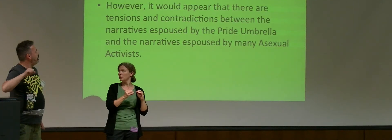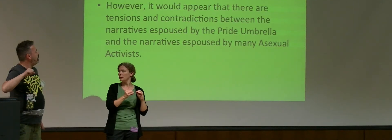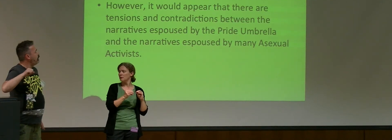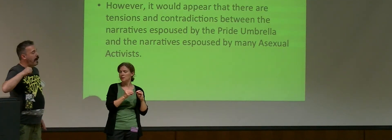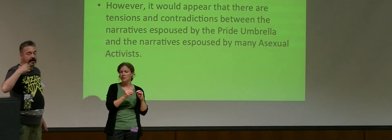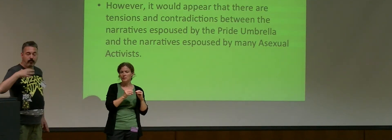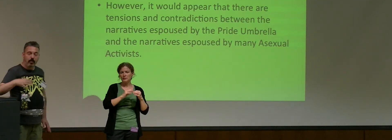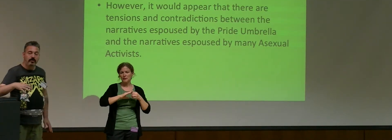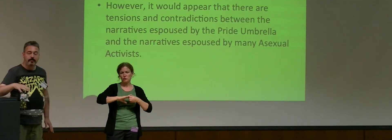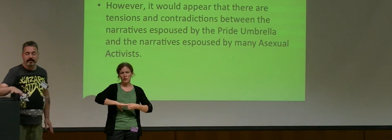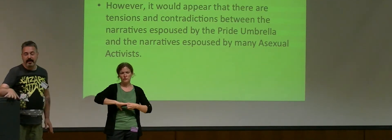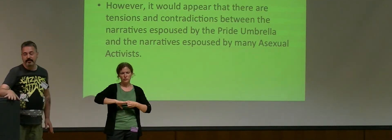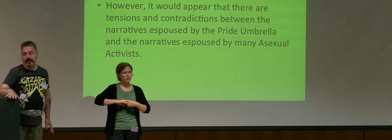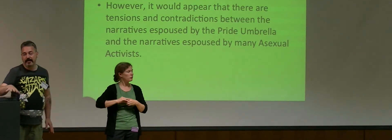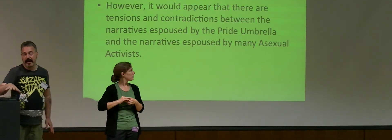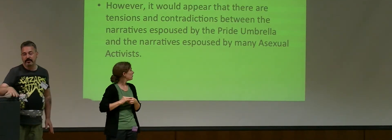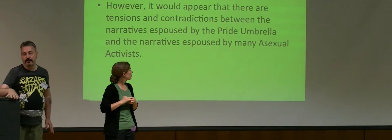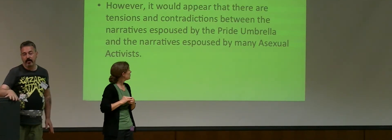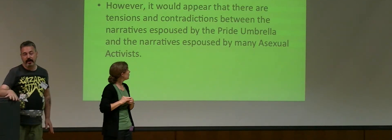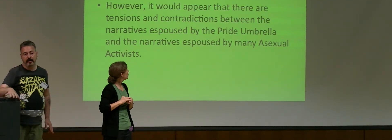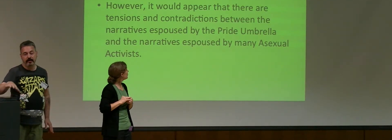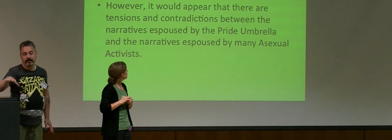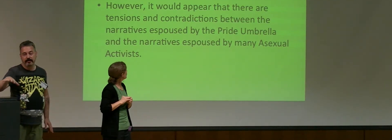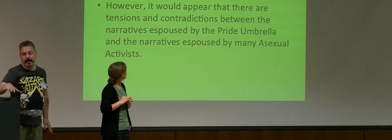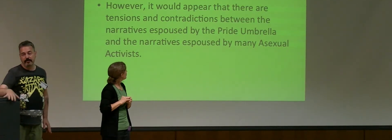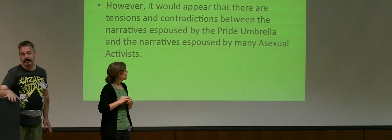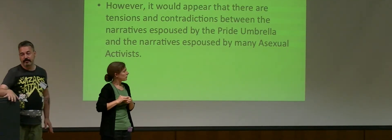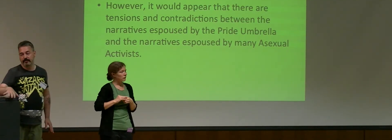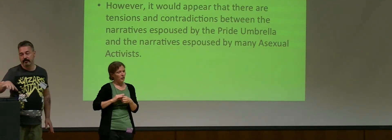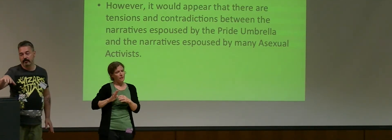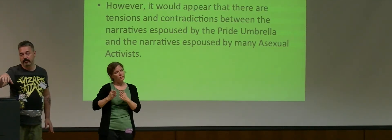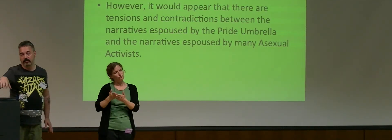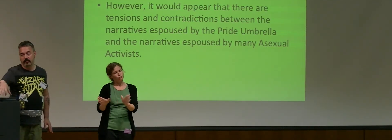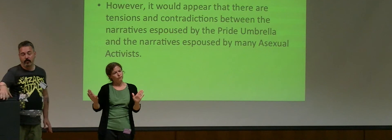and what could be said to be the hegemonic narrative